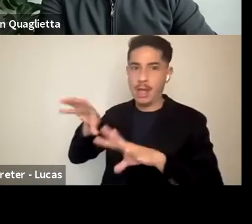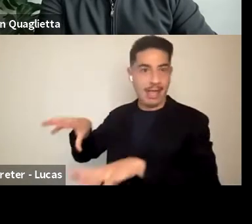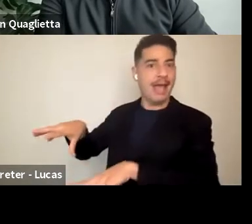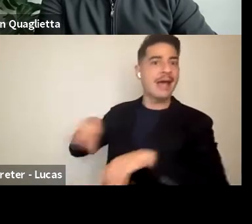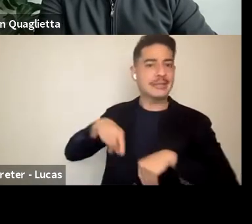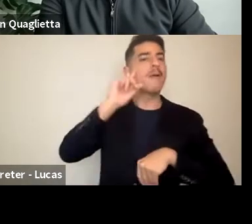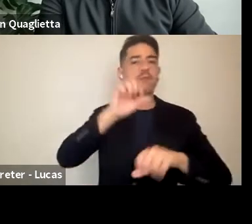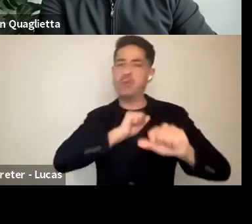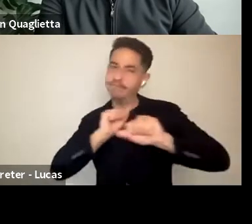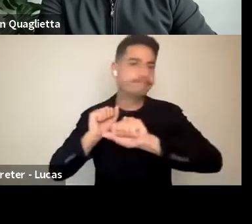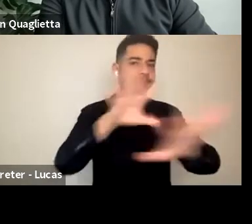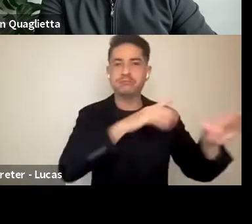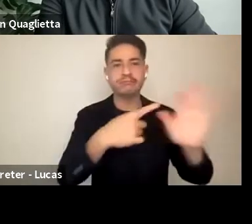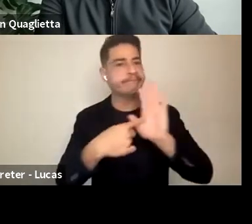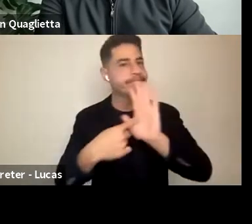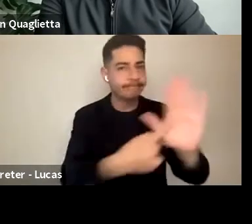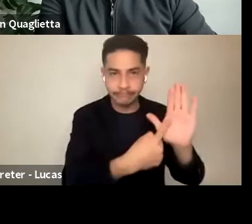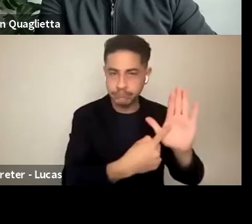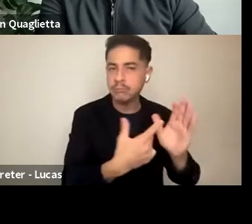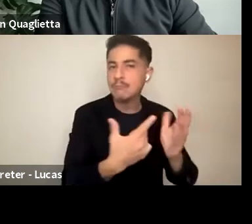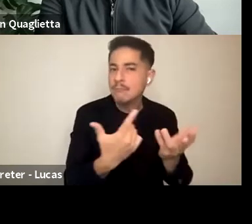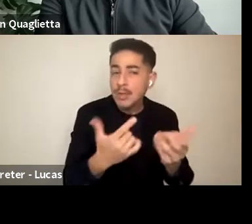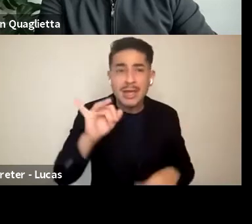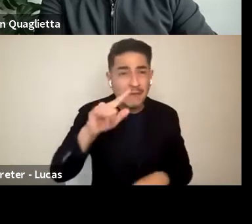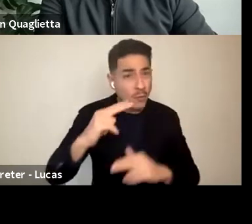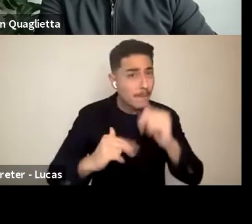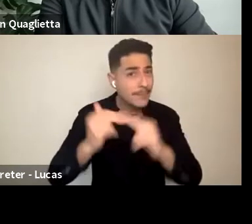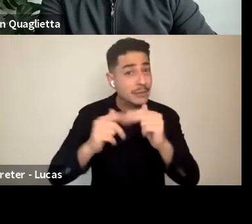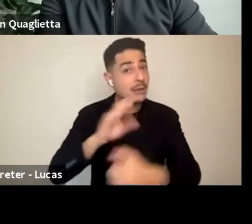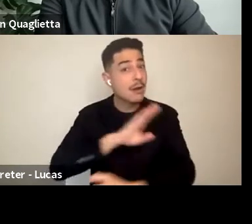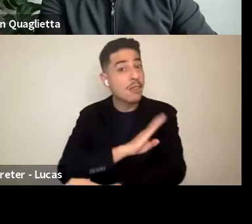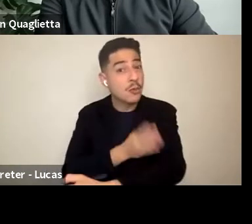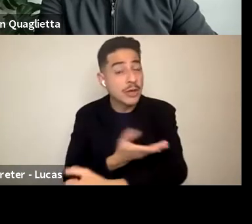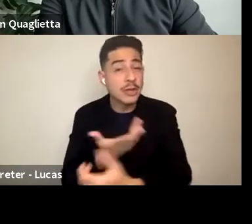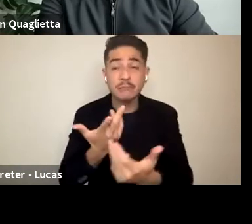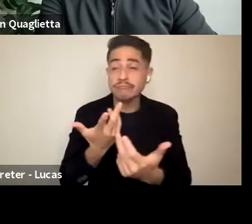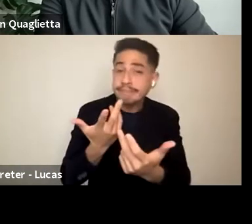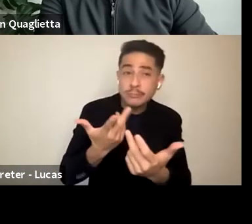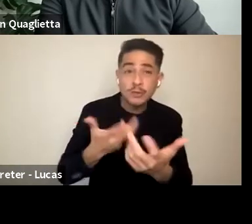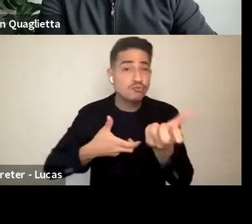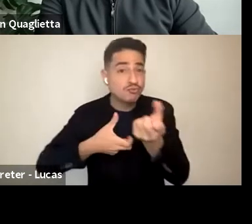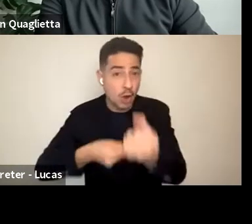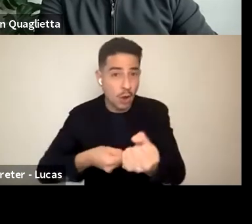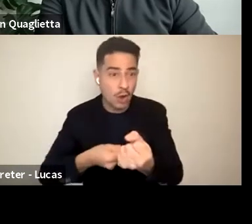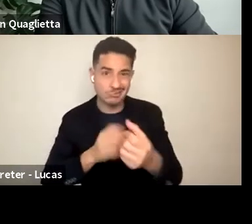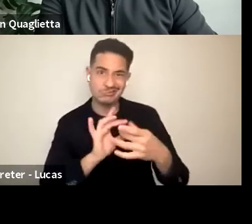And if you have successfully built up some authority and trust with the search engines prior to that episode, you're